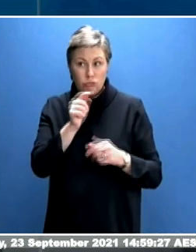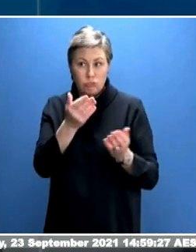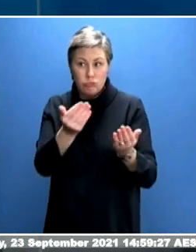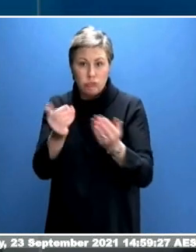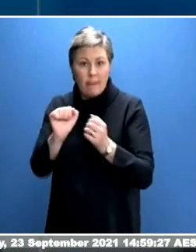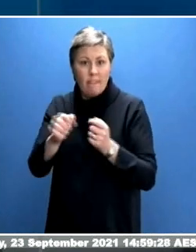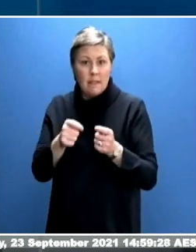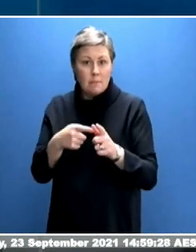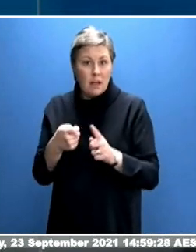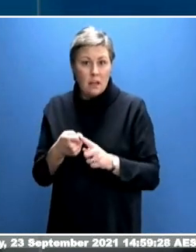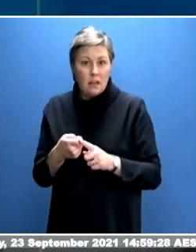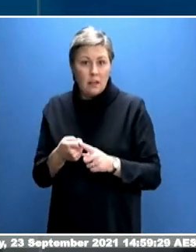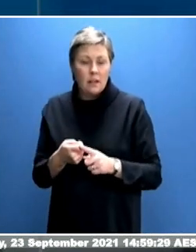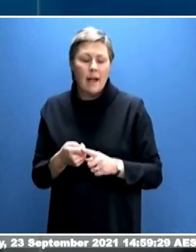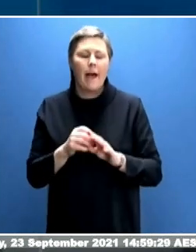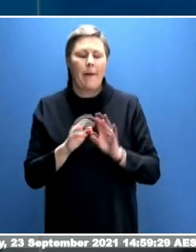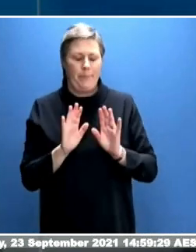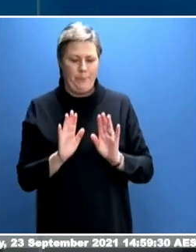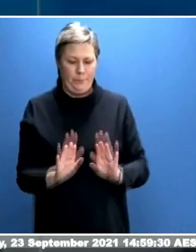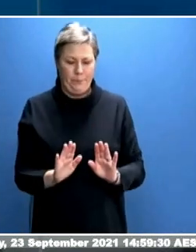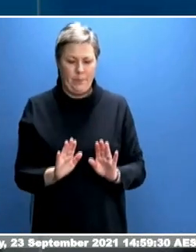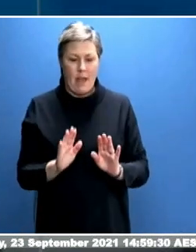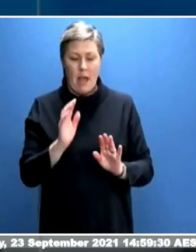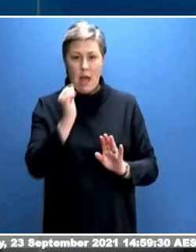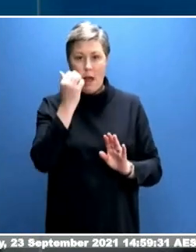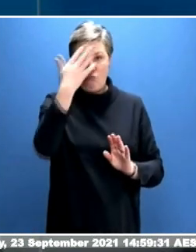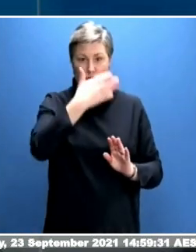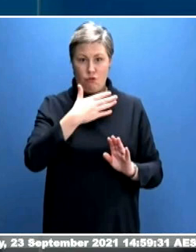Okay, so when I talk about the Aboriginal community control orgs that